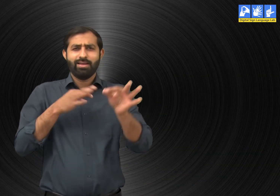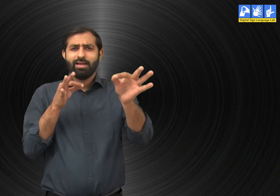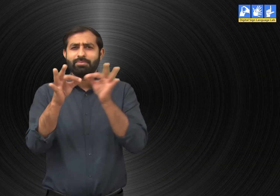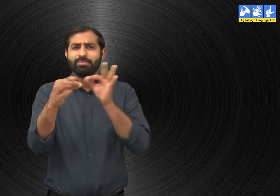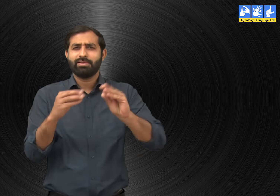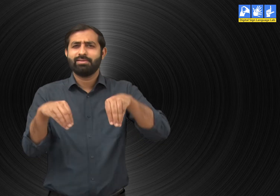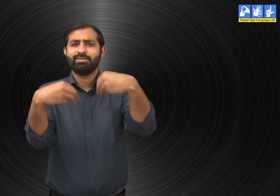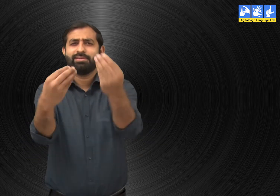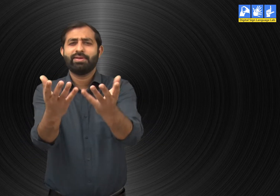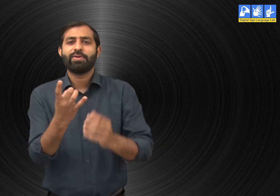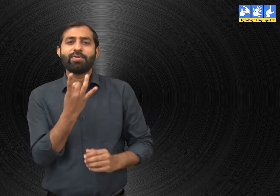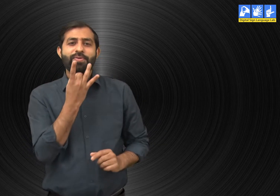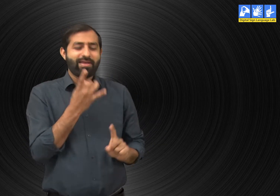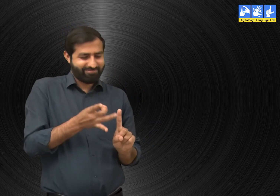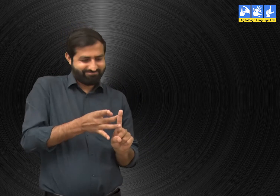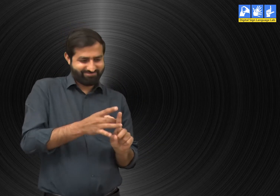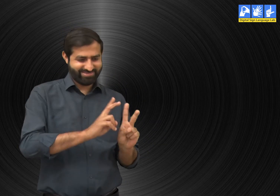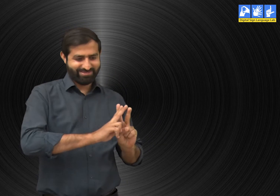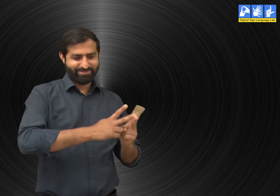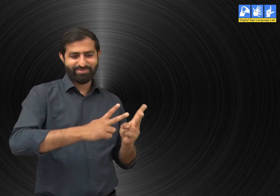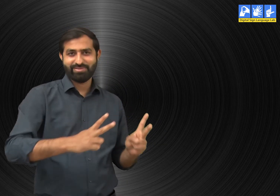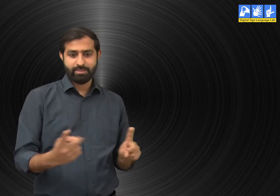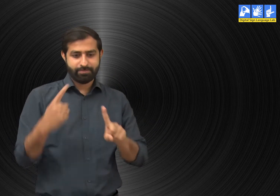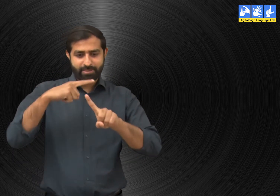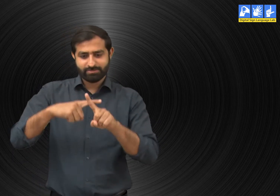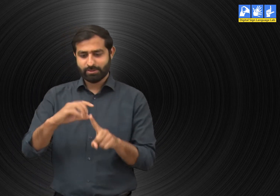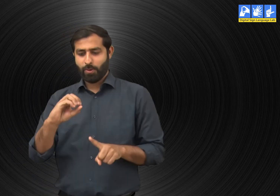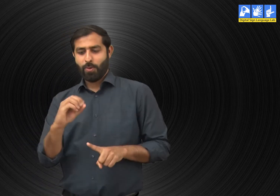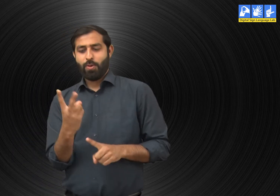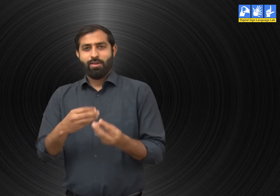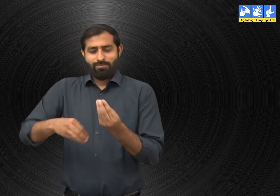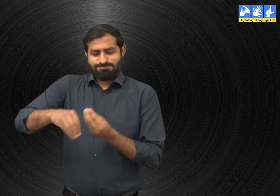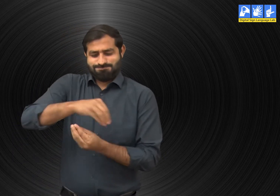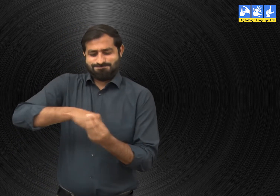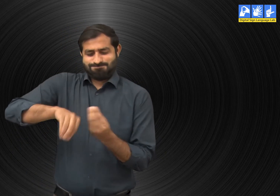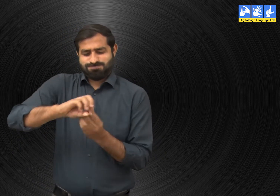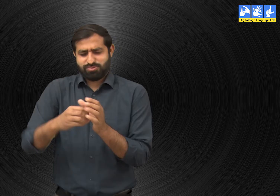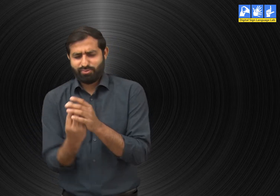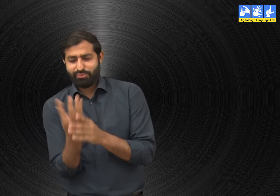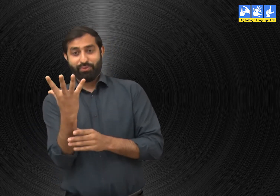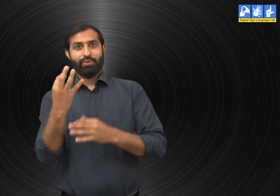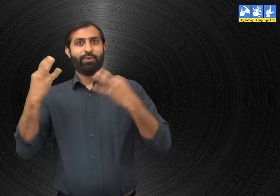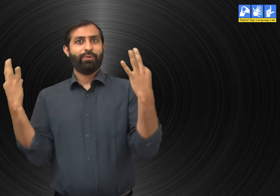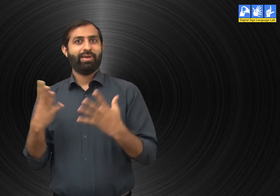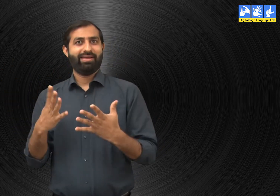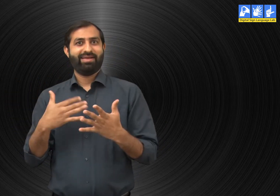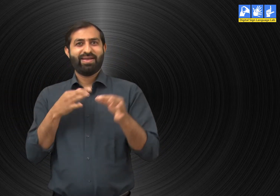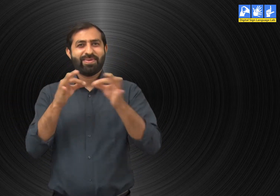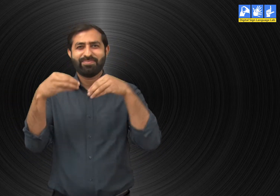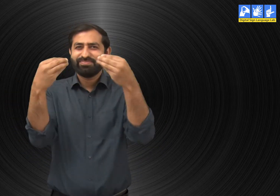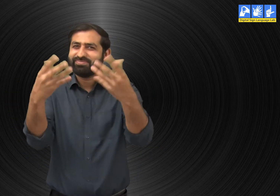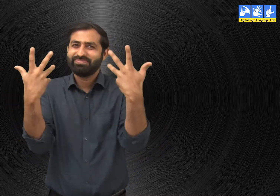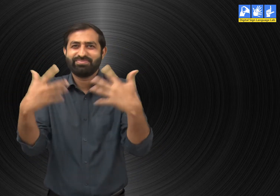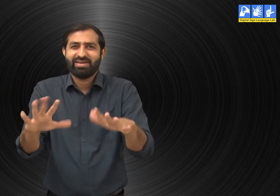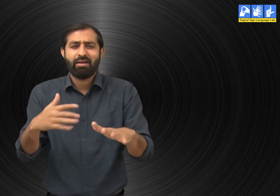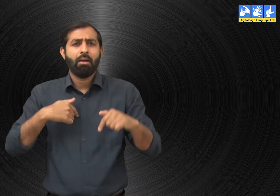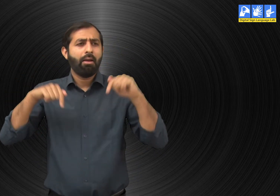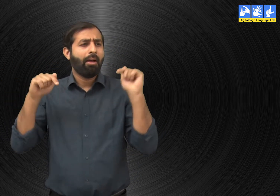In the previous video of this chapter we have discussed about metals burning in air.